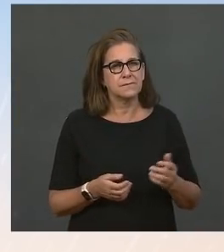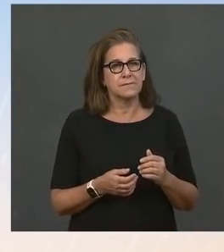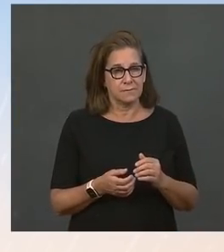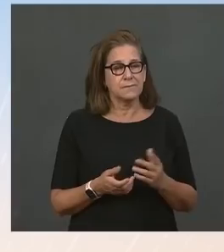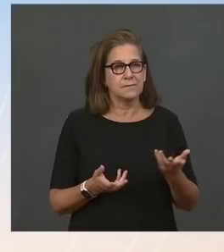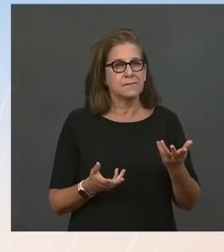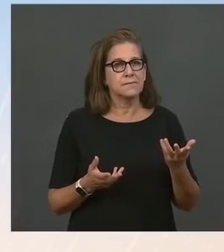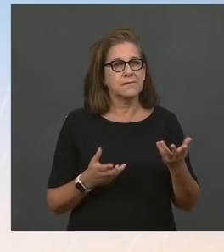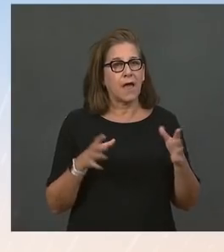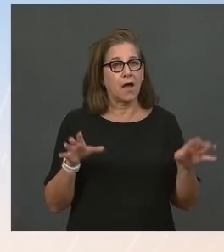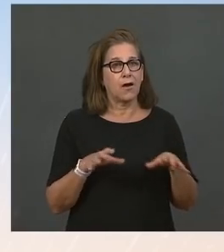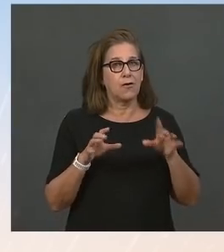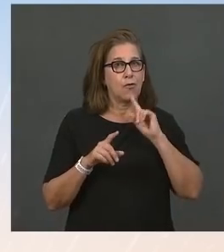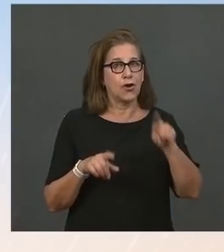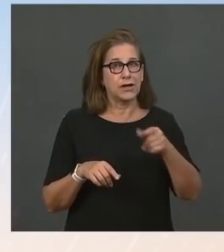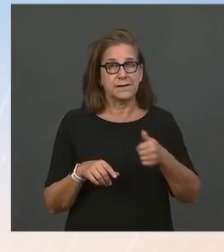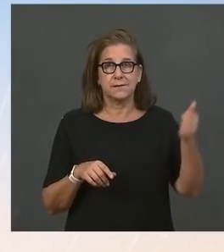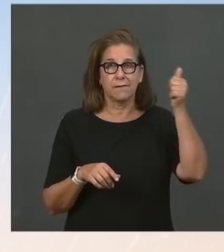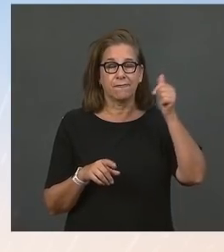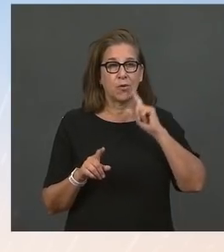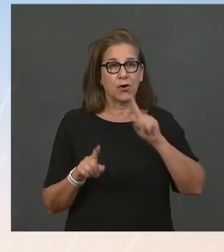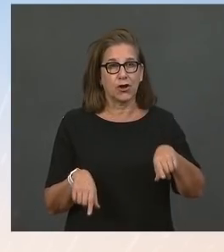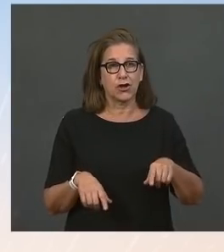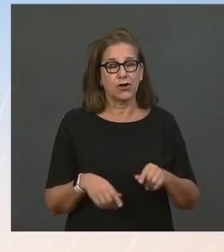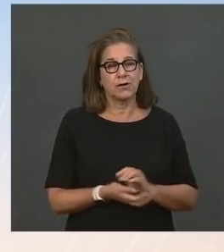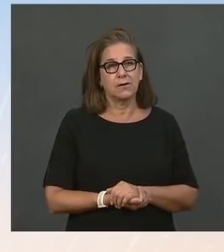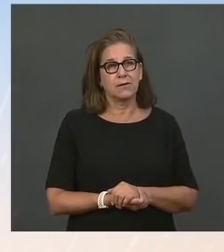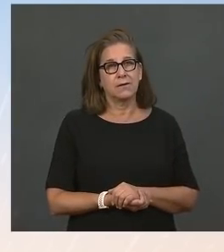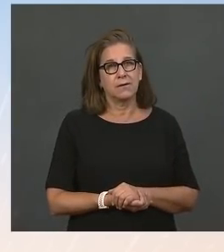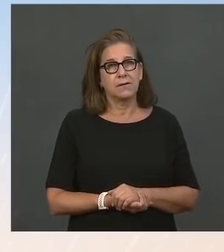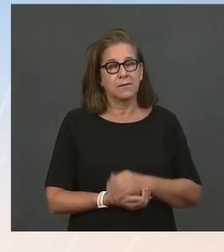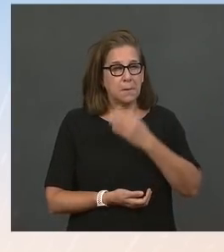fail in Congress -- whether it's CEPP or other components --